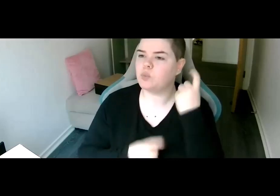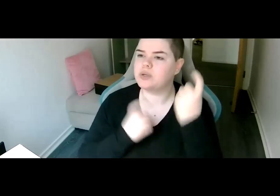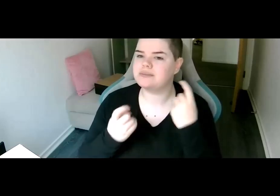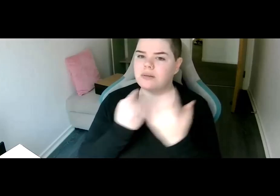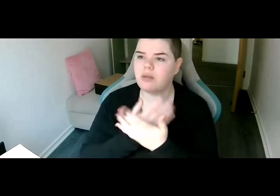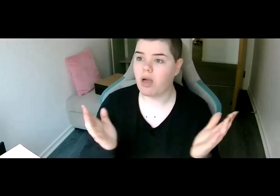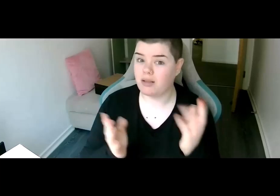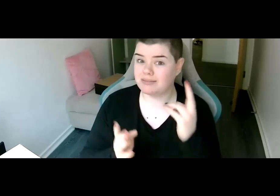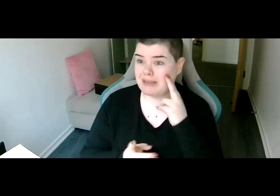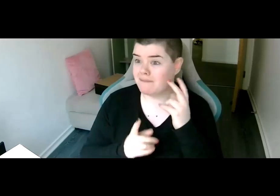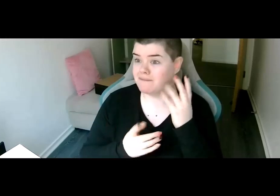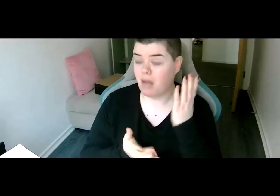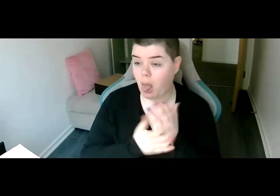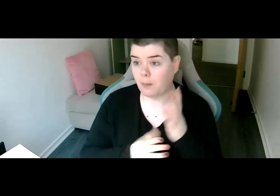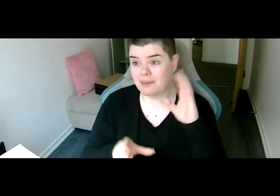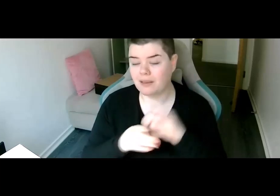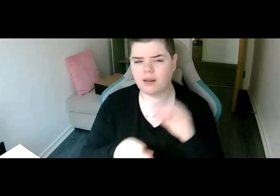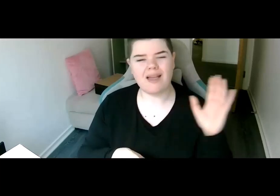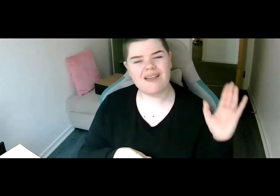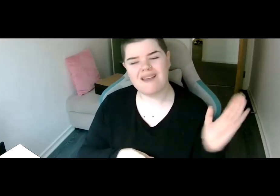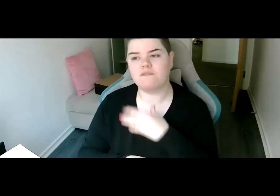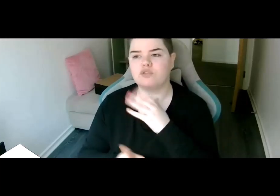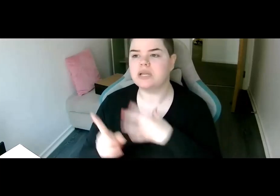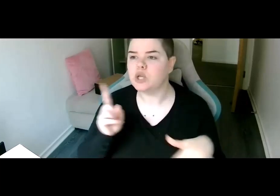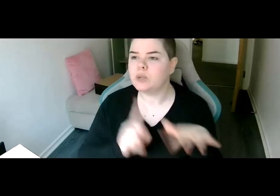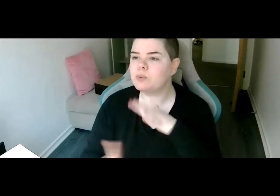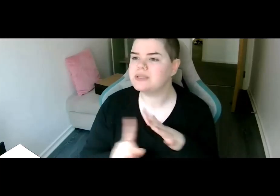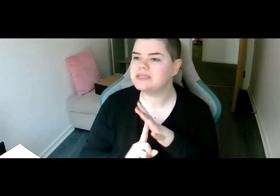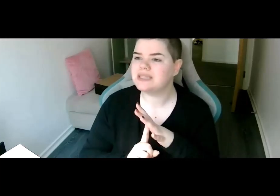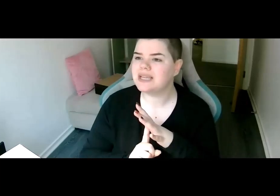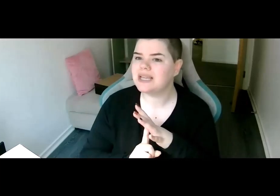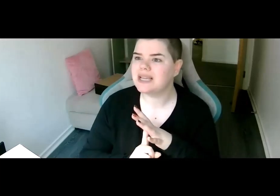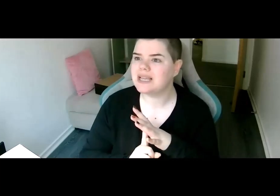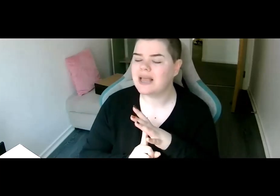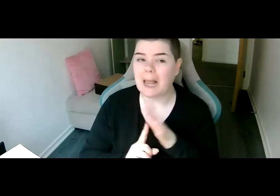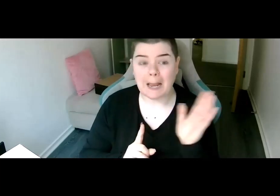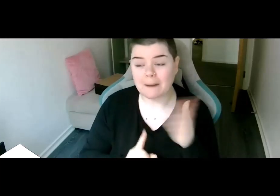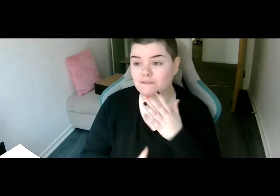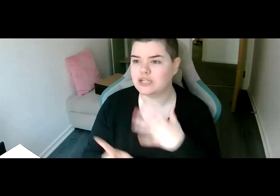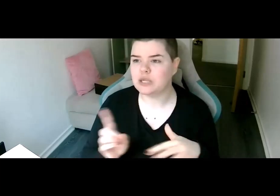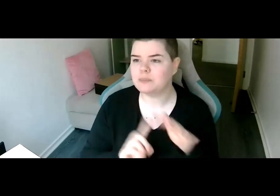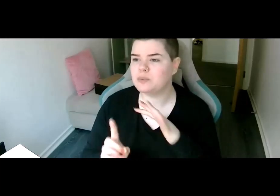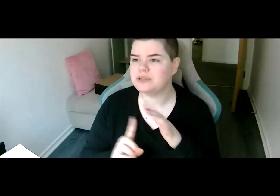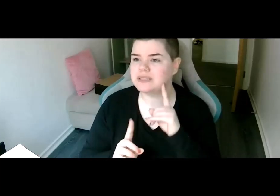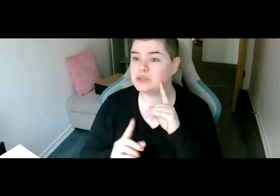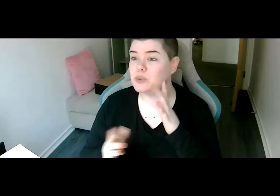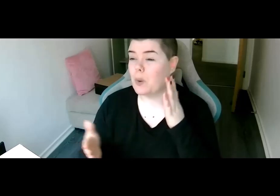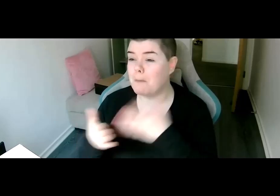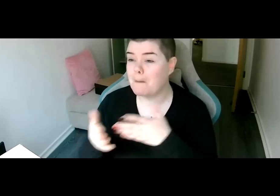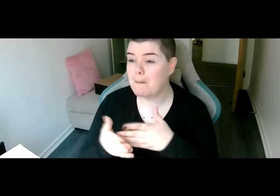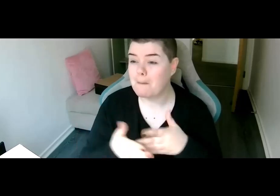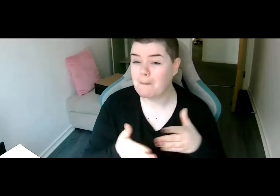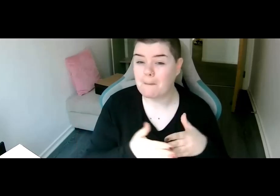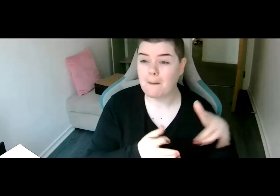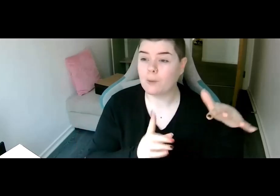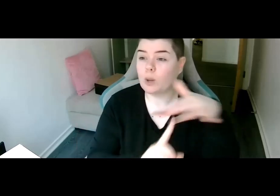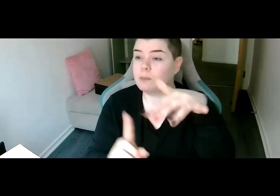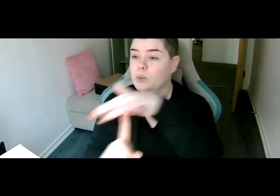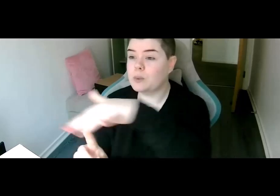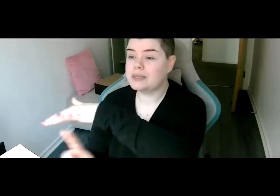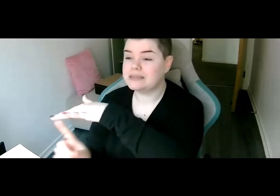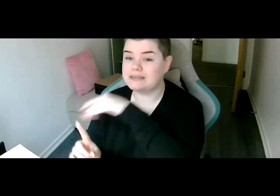So, when you see deaf people, you need to remember that deaf people are a part of every community. Every community has deaf people in it.